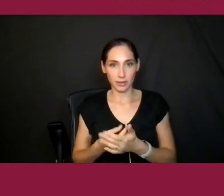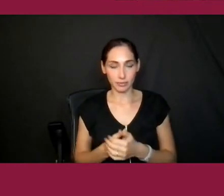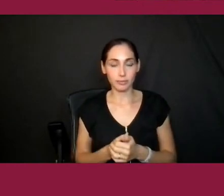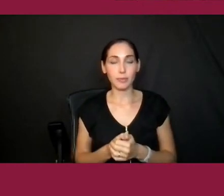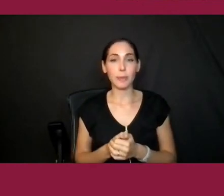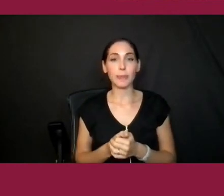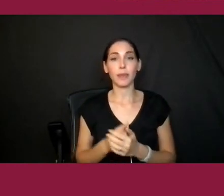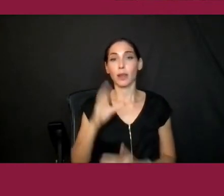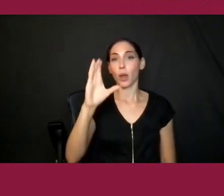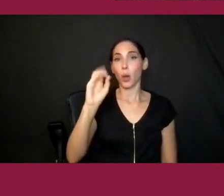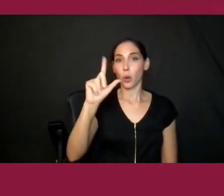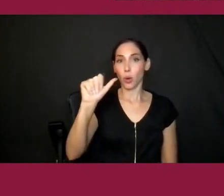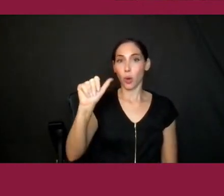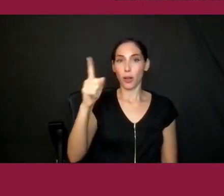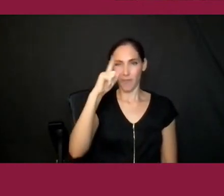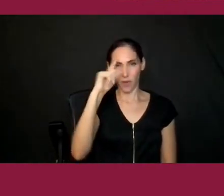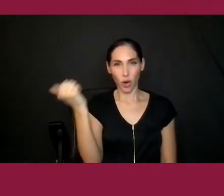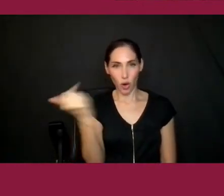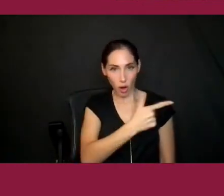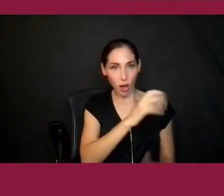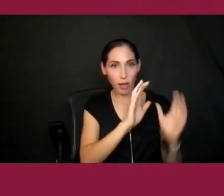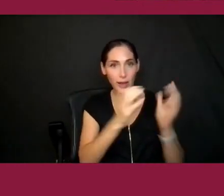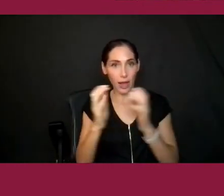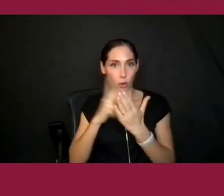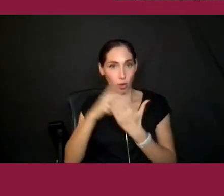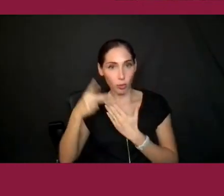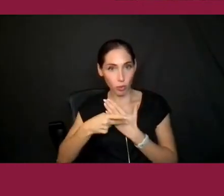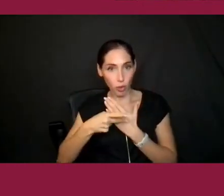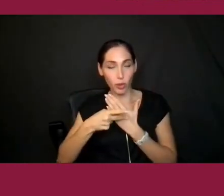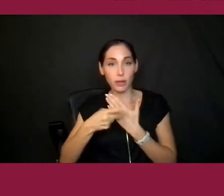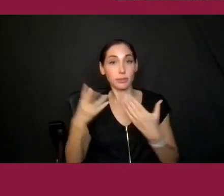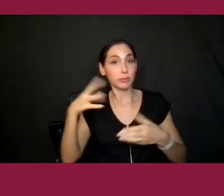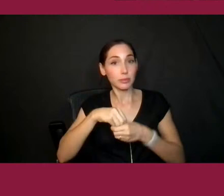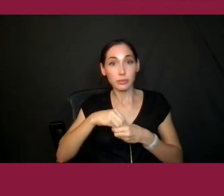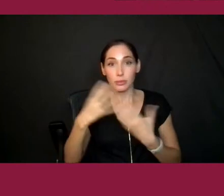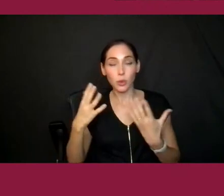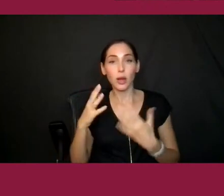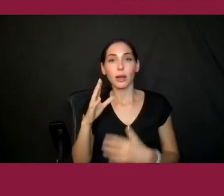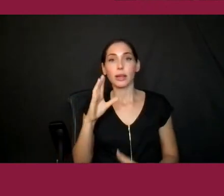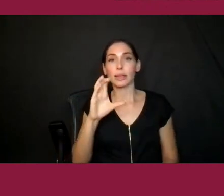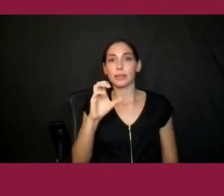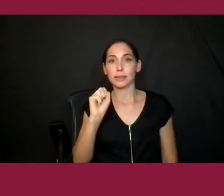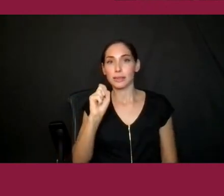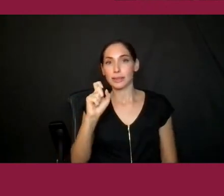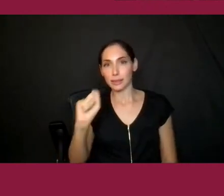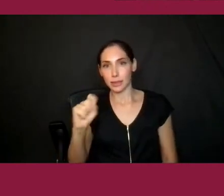COLA for all categorical programs, including the SEAP program, Student Equity and Achievement Program,